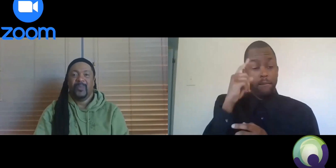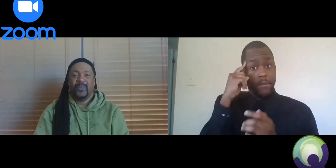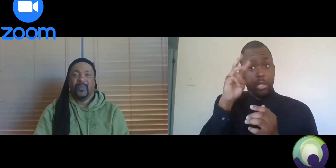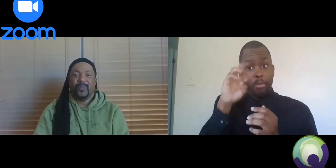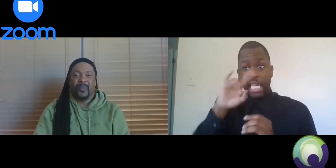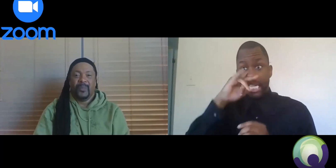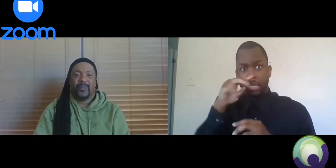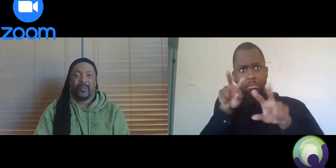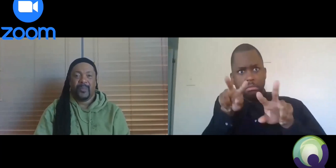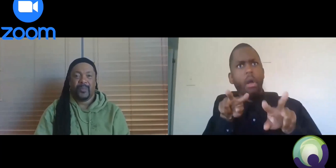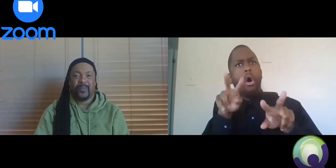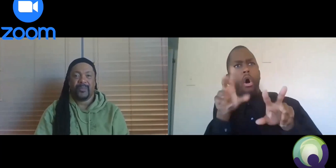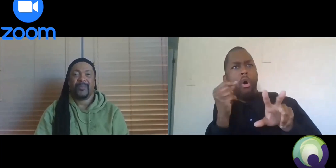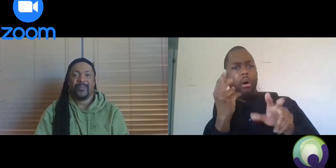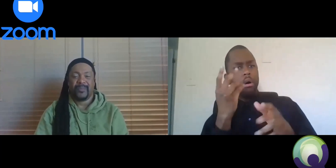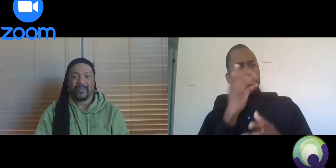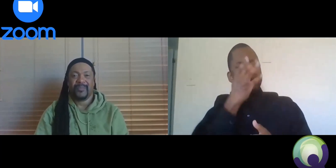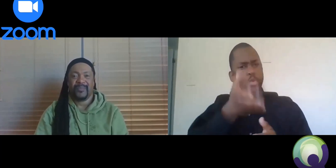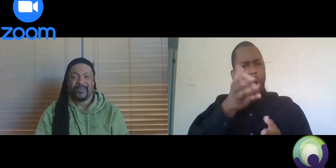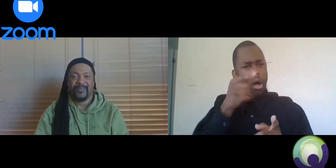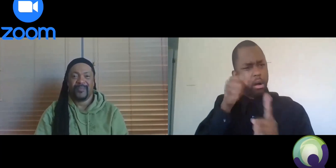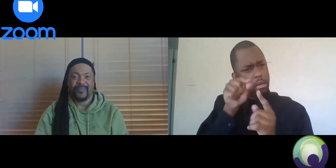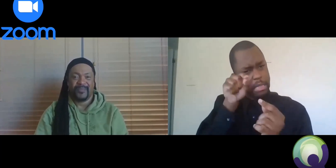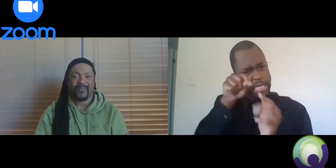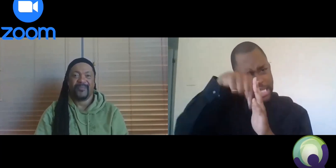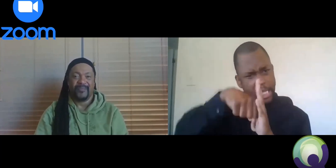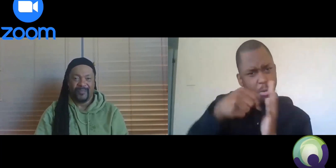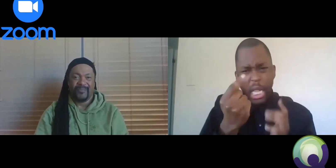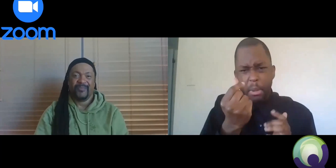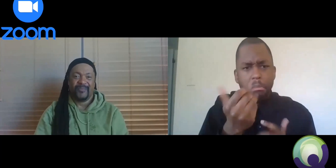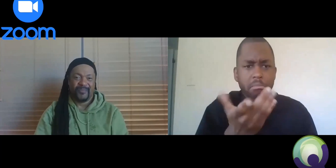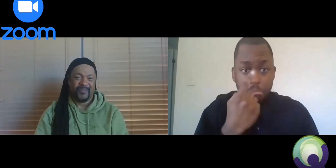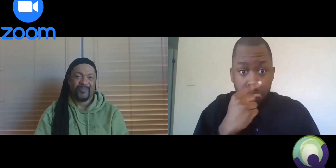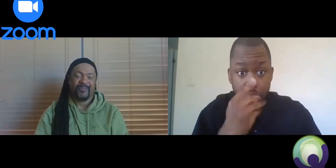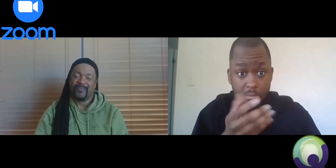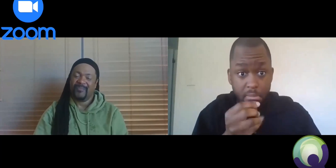BIPOC can you explain more in detail about what it was like when you were a kid?